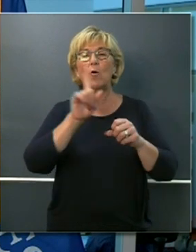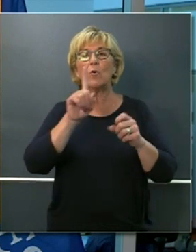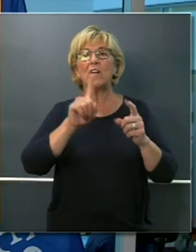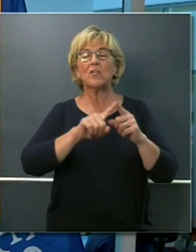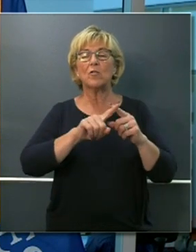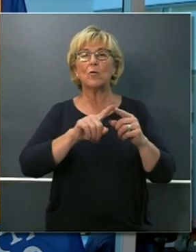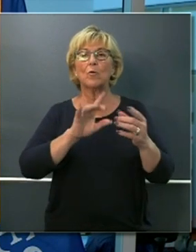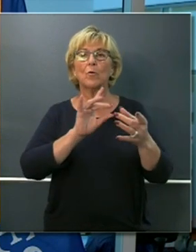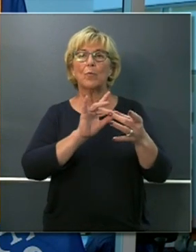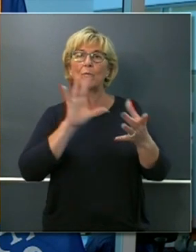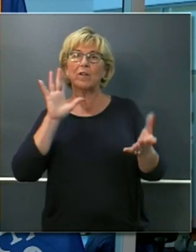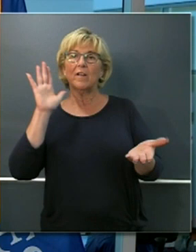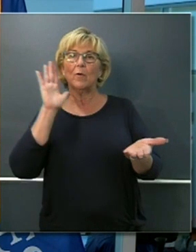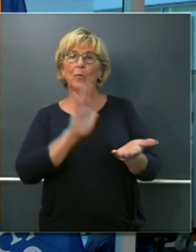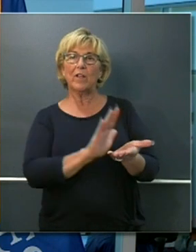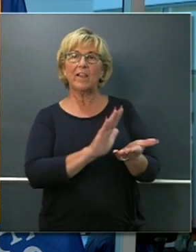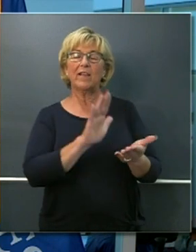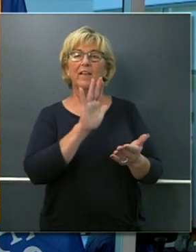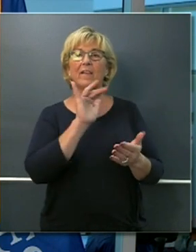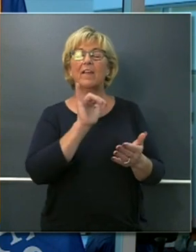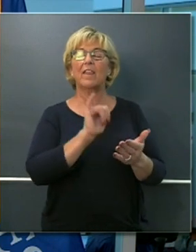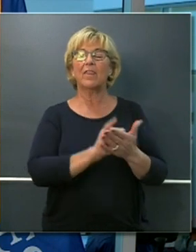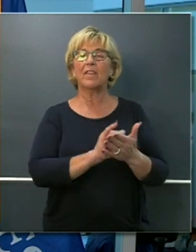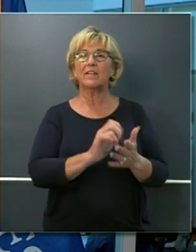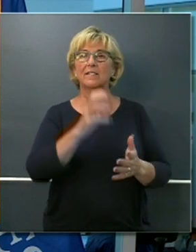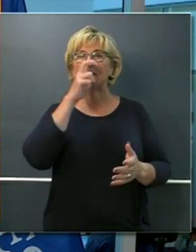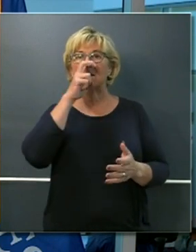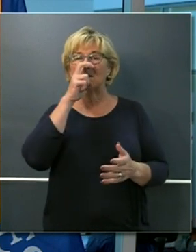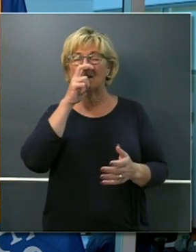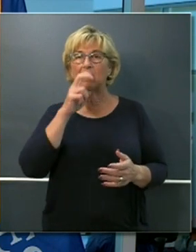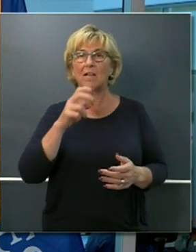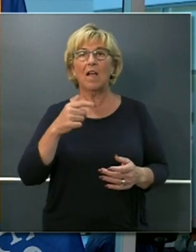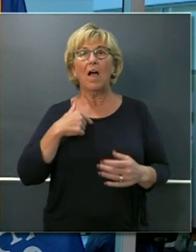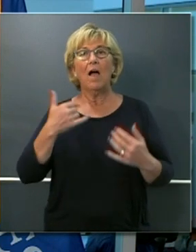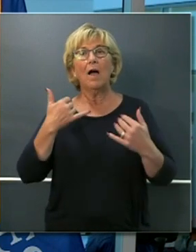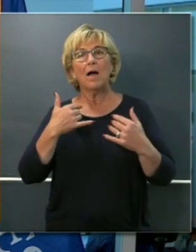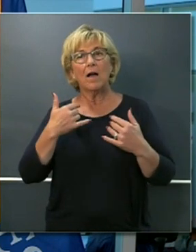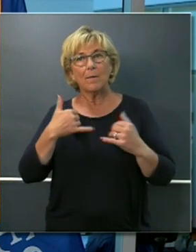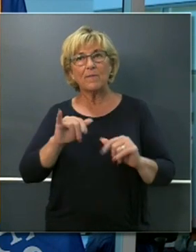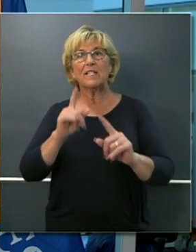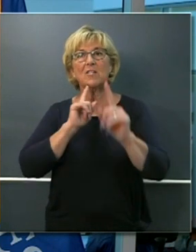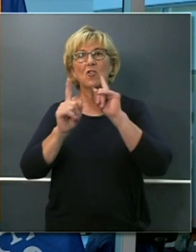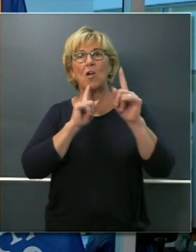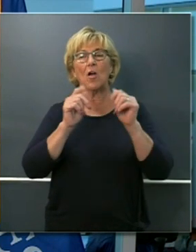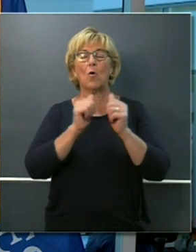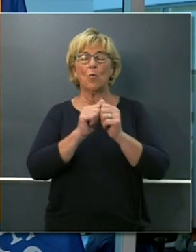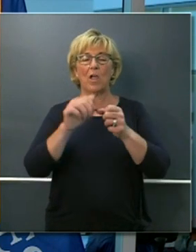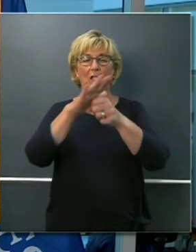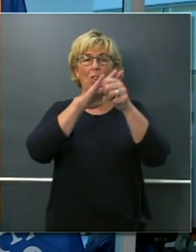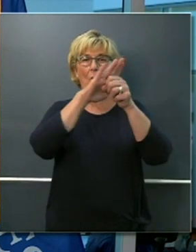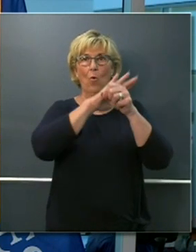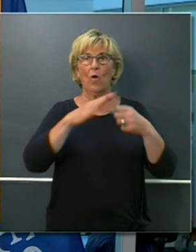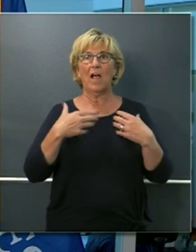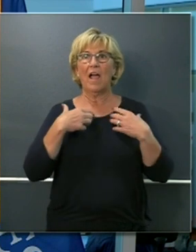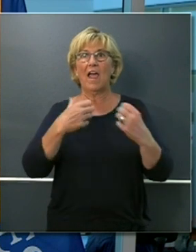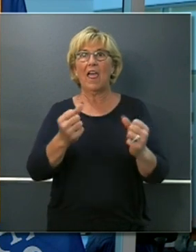GOOERNMENTS TO MAKE SURE THAT THE CAPACITY IS THERE. I WANT TO TALK A LITTLE BIT ABOUT THE OPPORTUNITY FOR